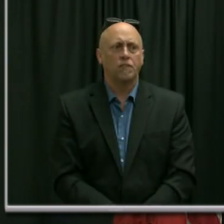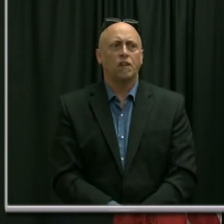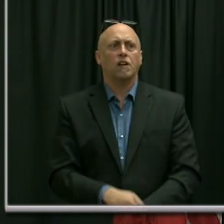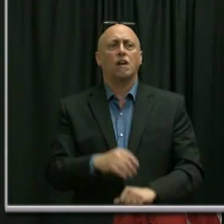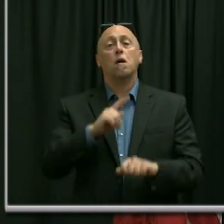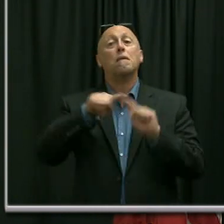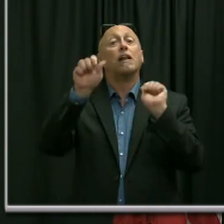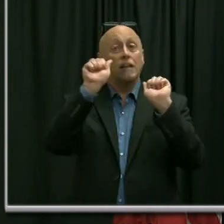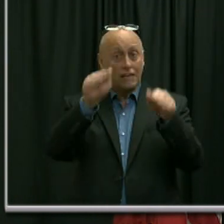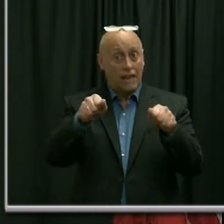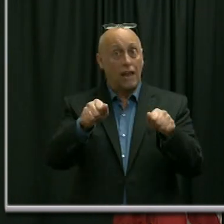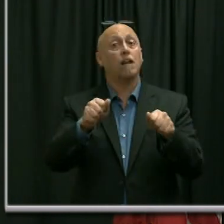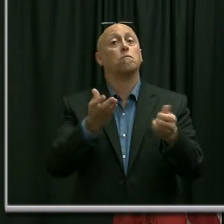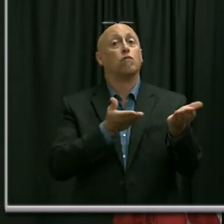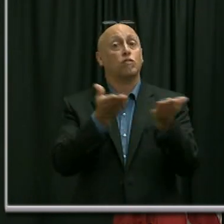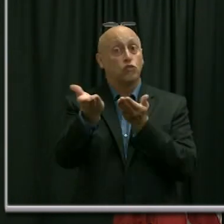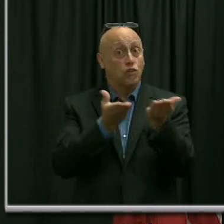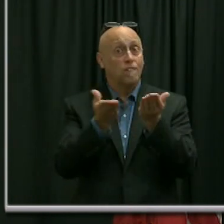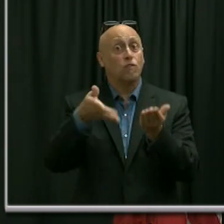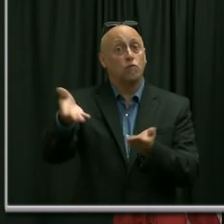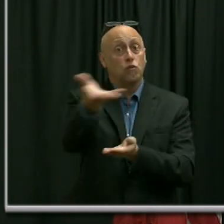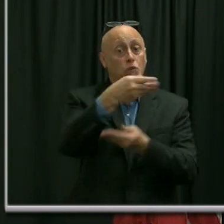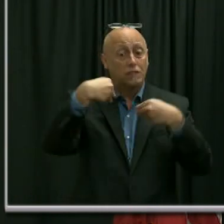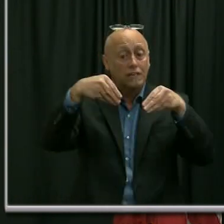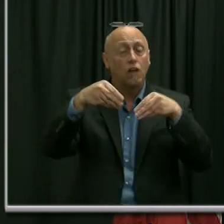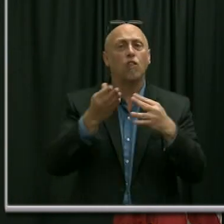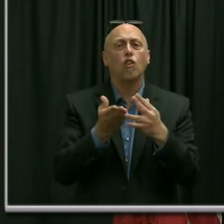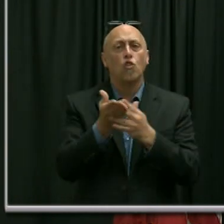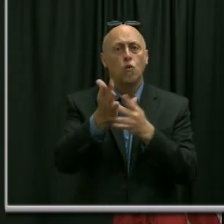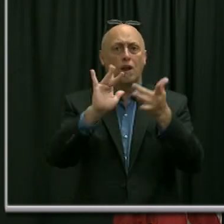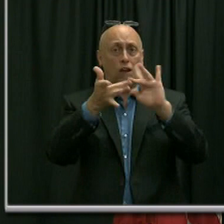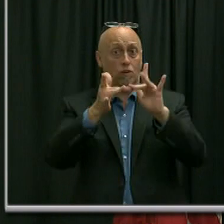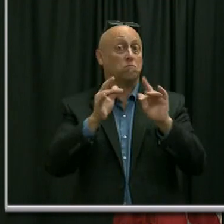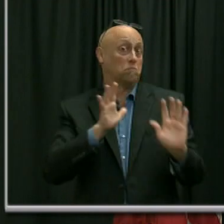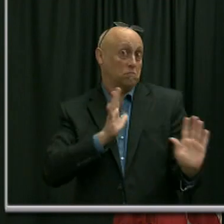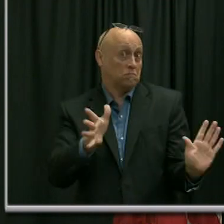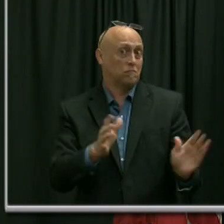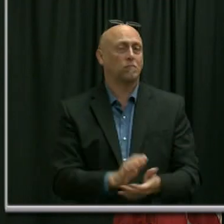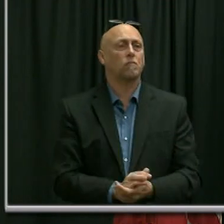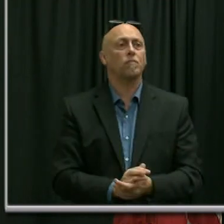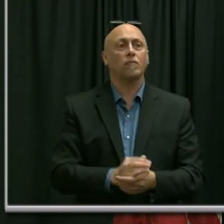ONLINE ACTIVITIES THOUGH AT